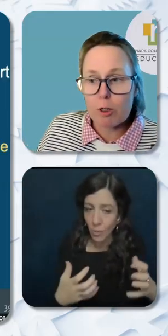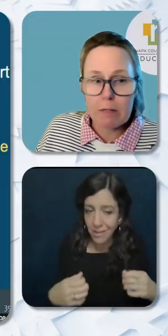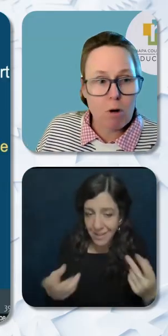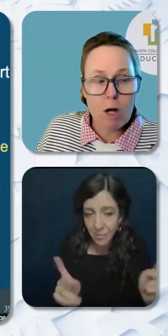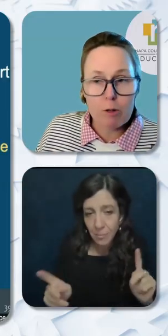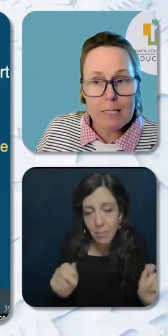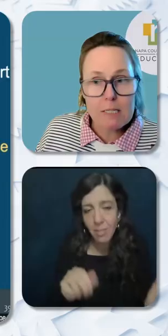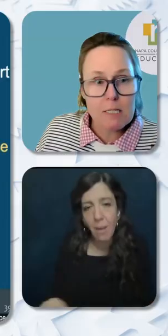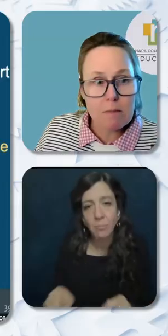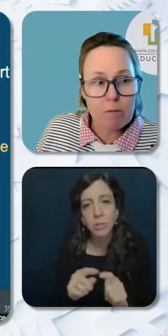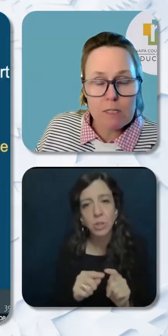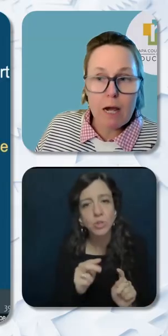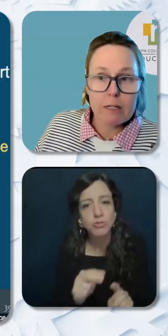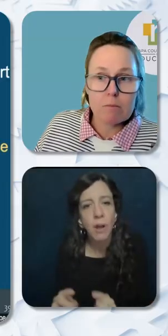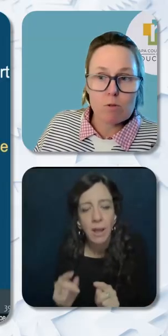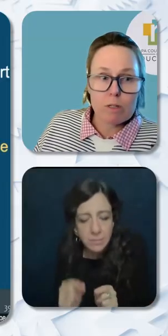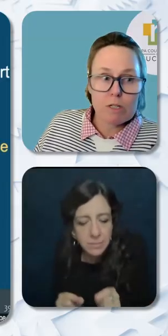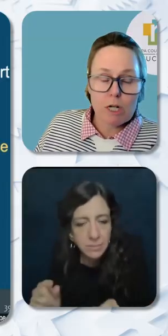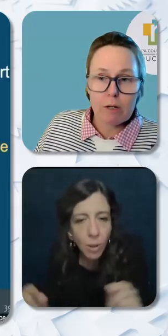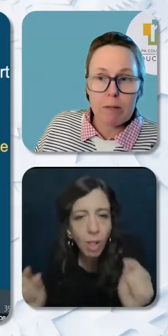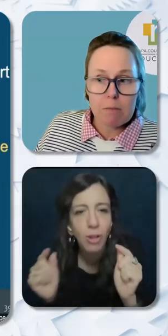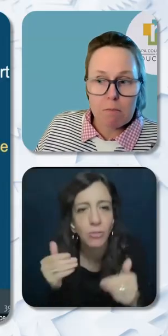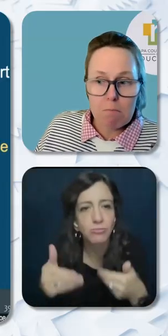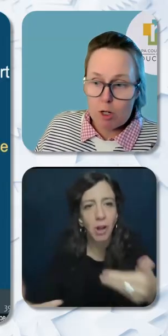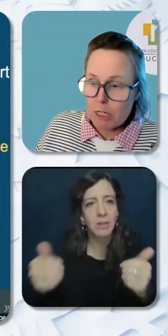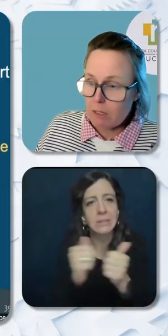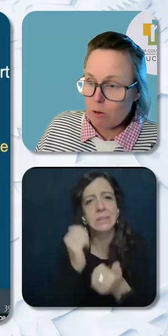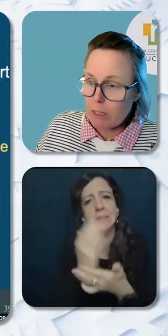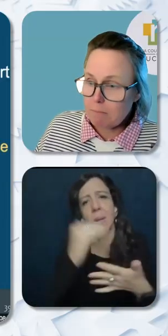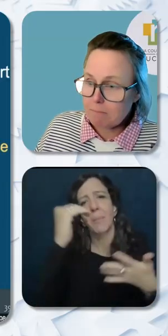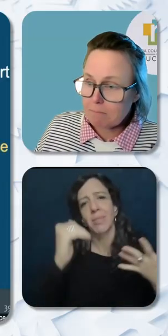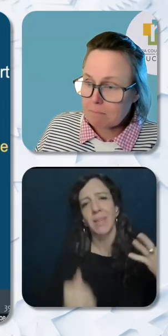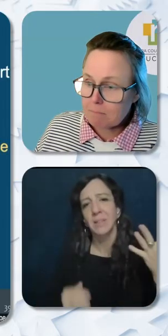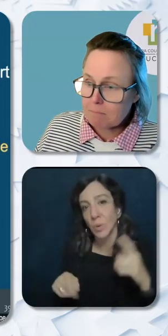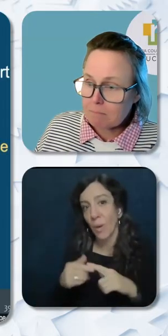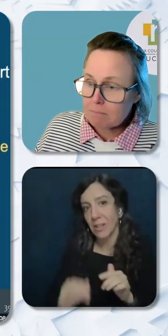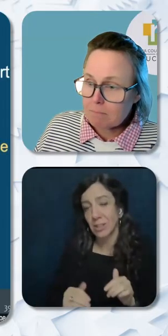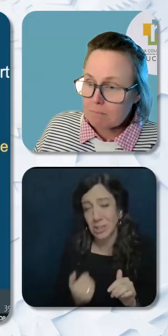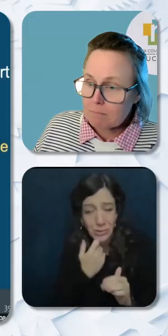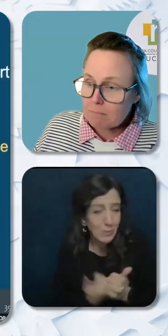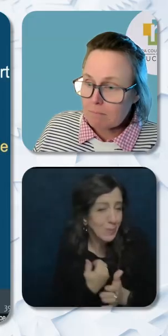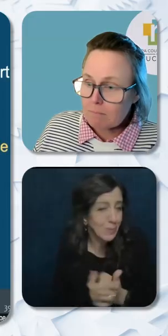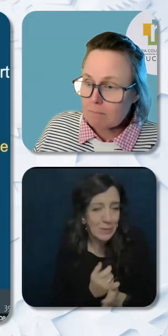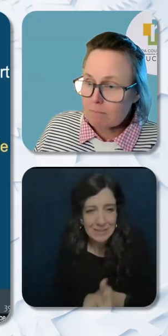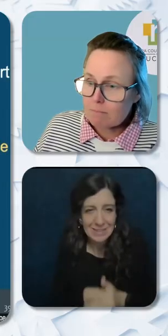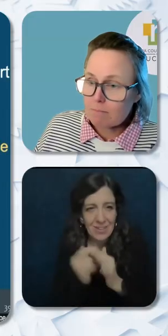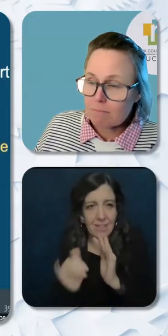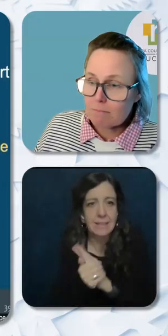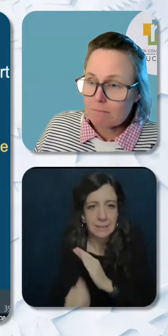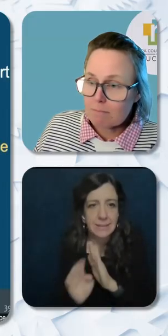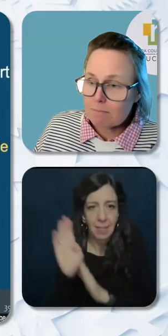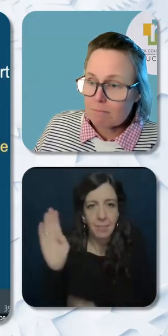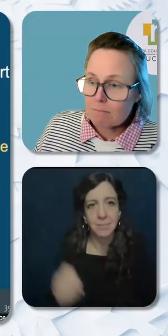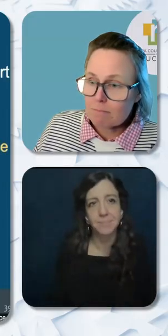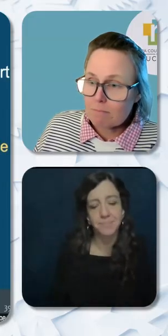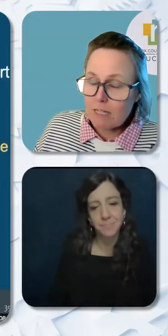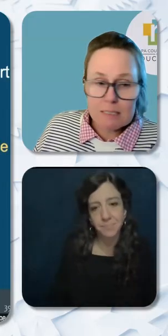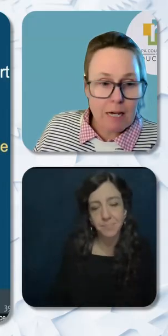smaller grain progress in some of these items where the child may be emerging into it.